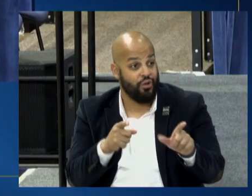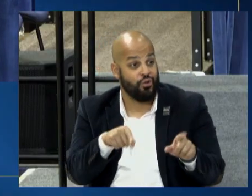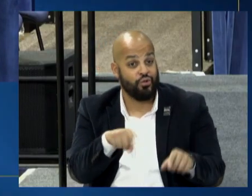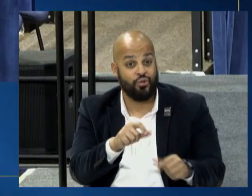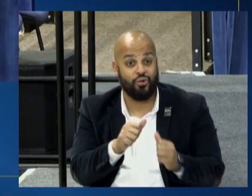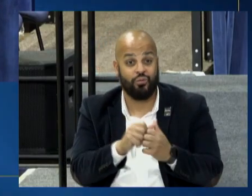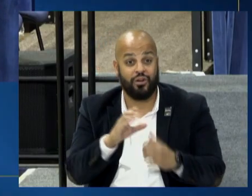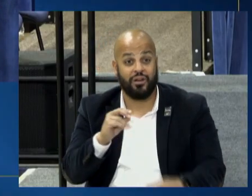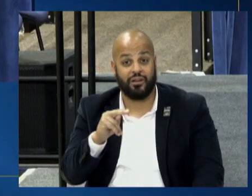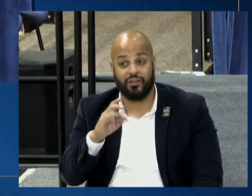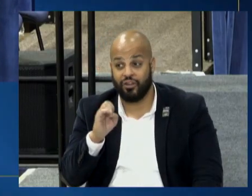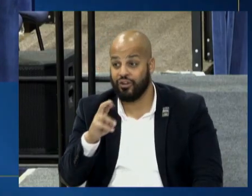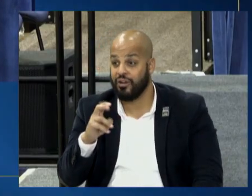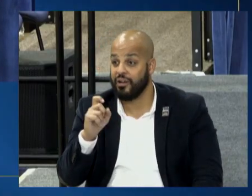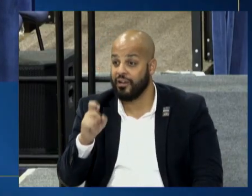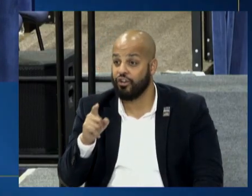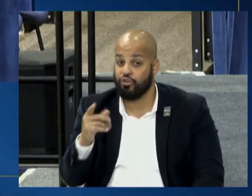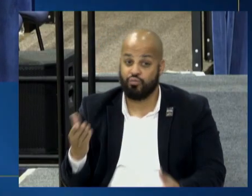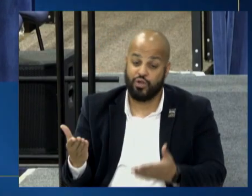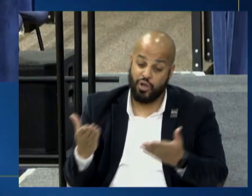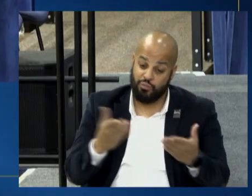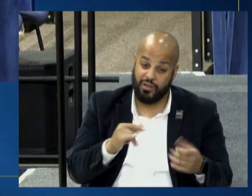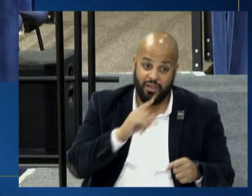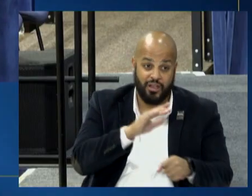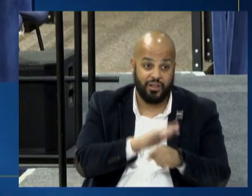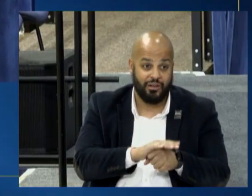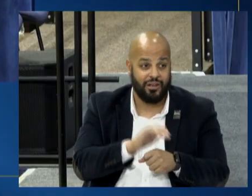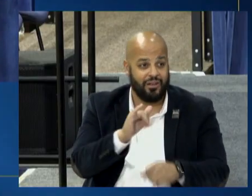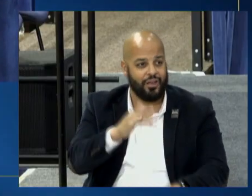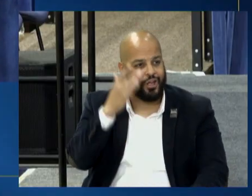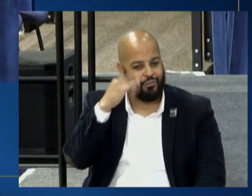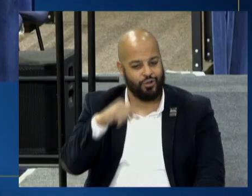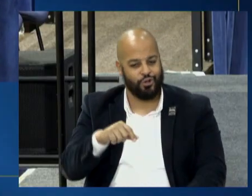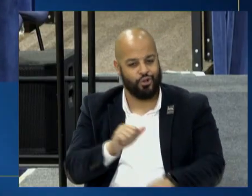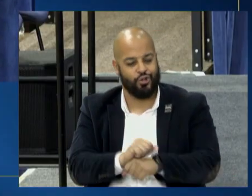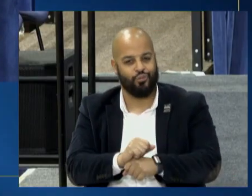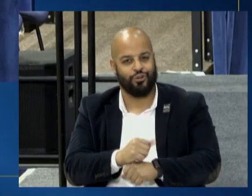that fire. You bring that determination. And this is why this work is such a joy.